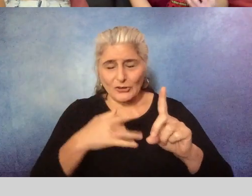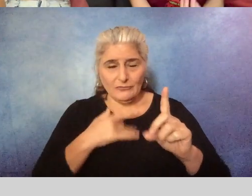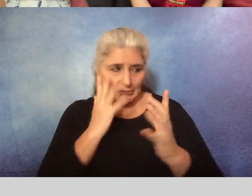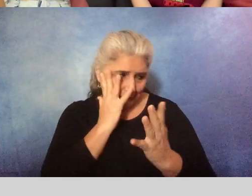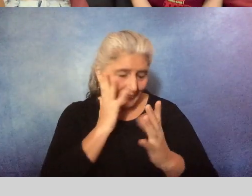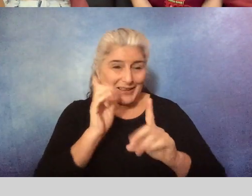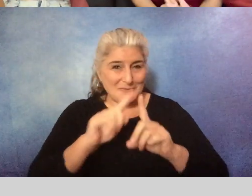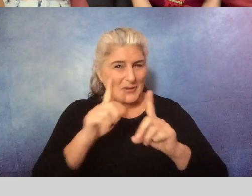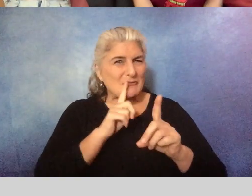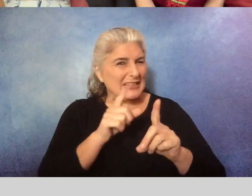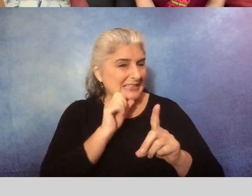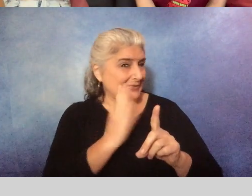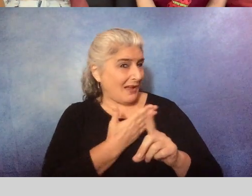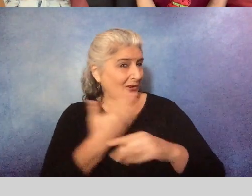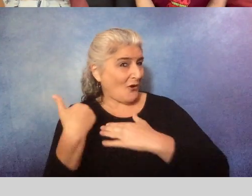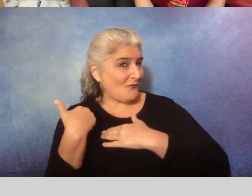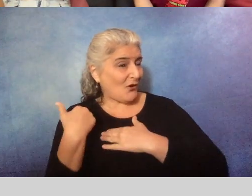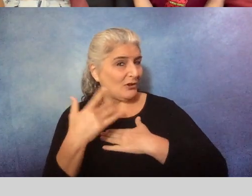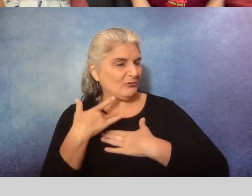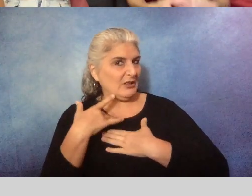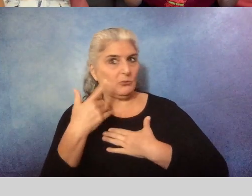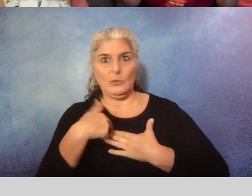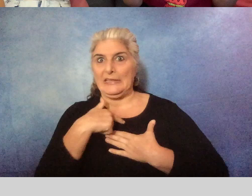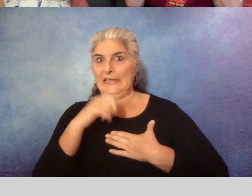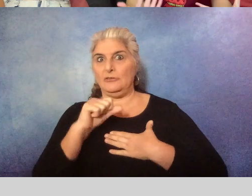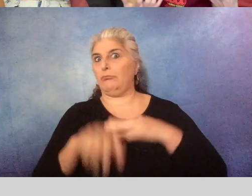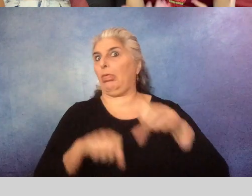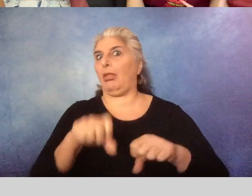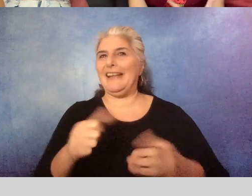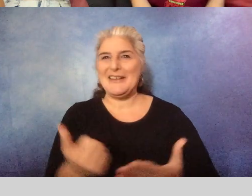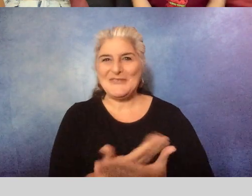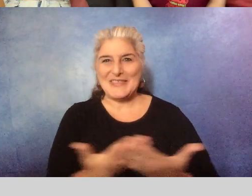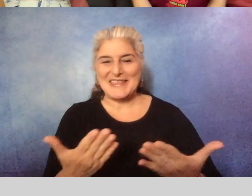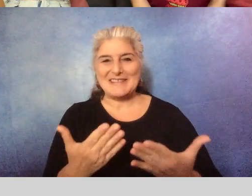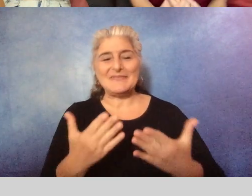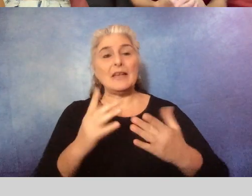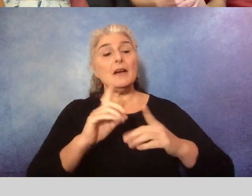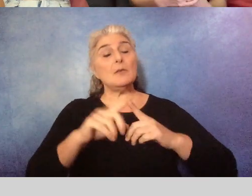But what's really good about it. That those building blocks can make it